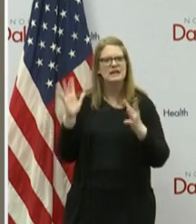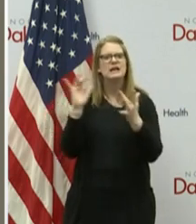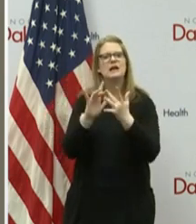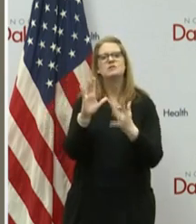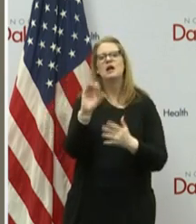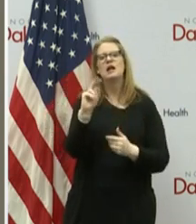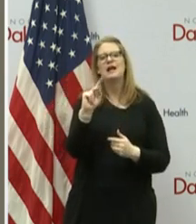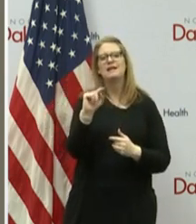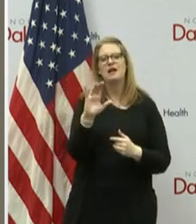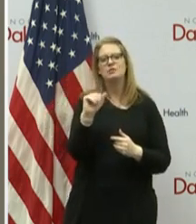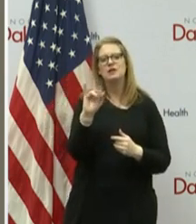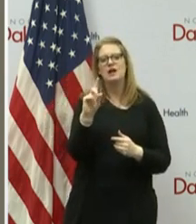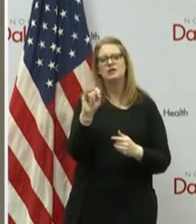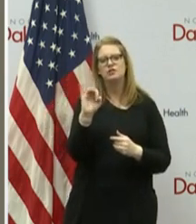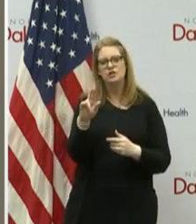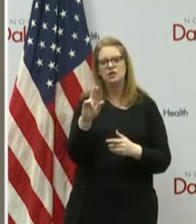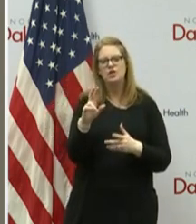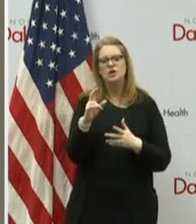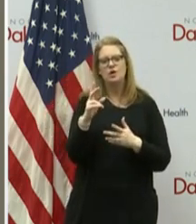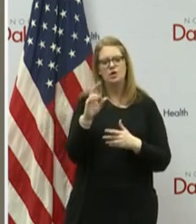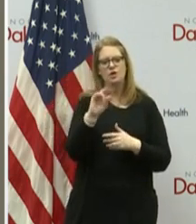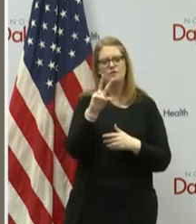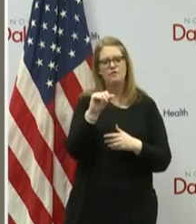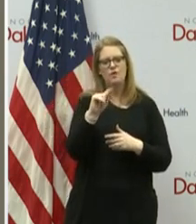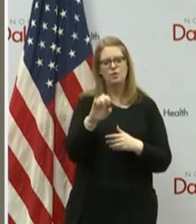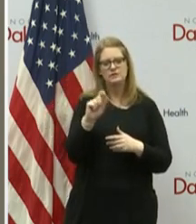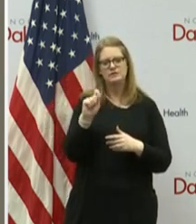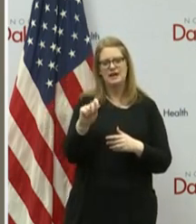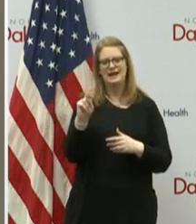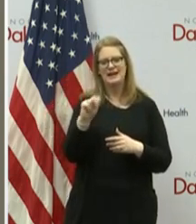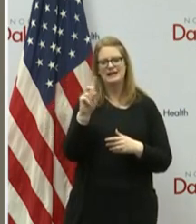MAIL BALLOT. IF YOU DON'T RECEIVE YOURS BY MAY 11 WE WILL MAKE FURTHER ANNOUNCEMENTS.